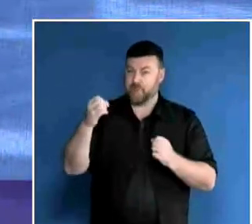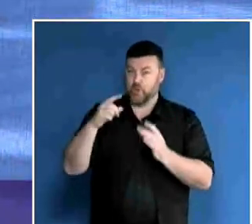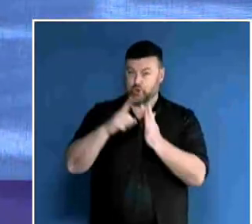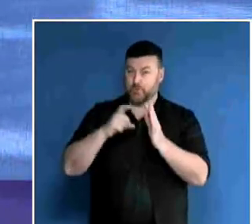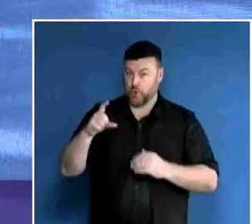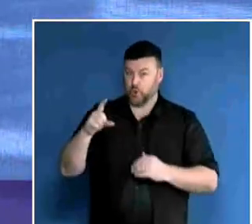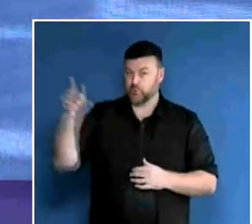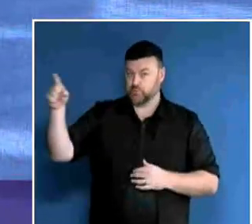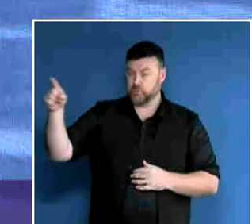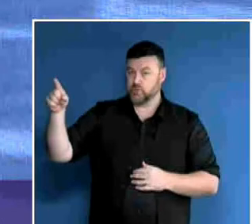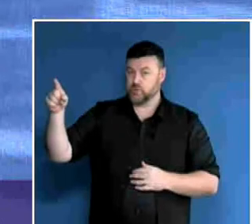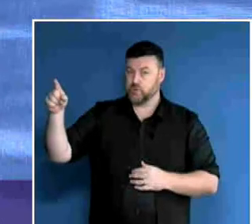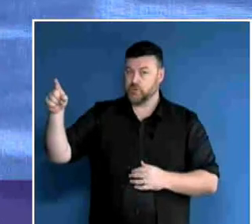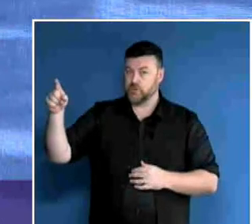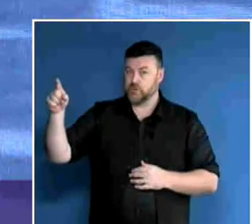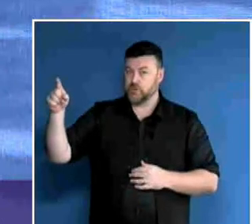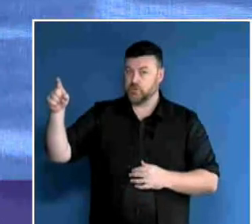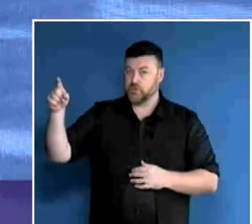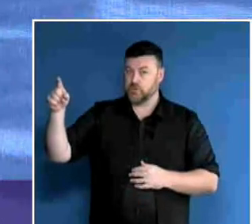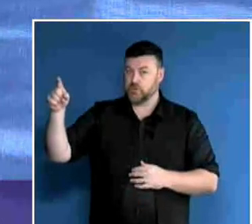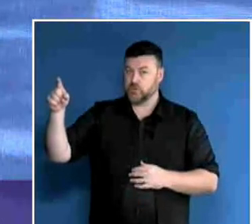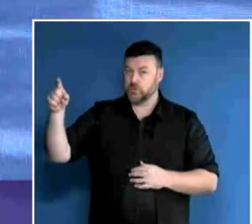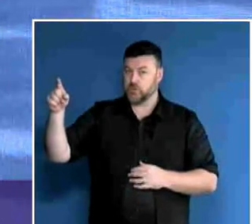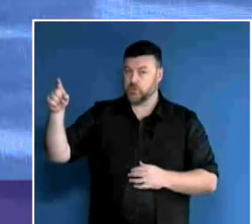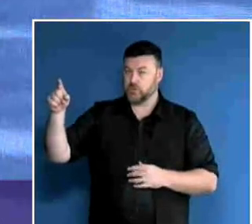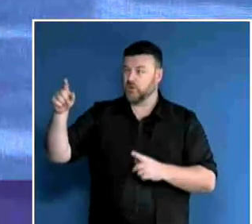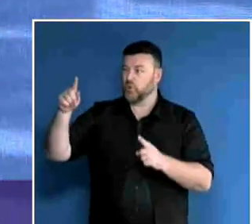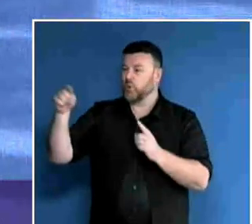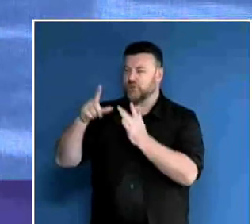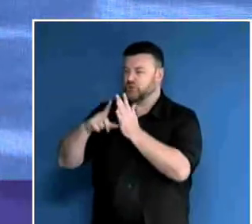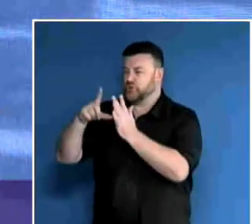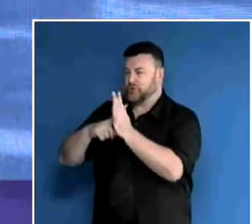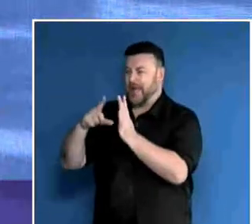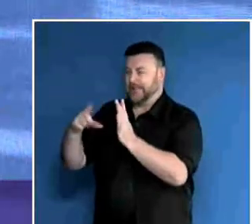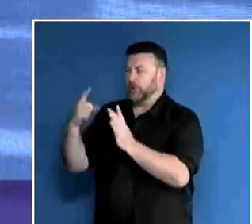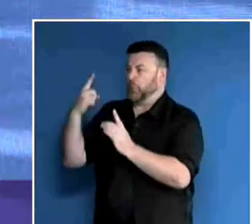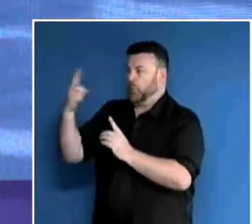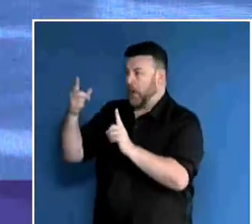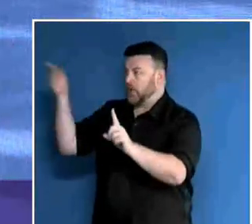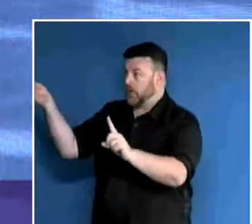from JC-1 to the effect that you had to sign the job plan.